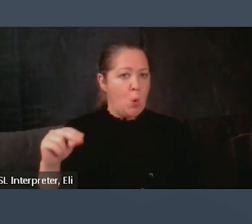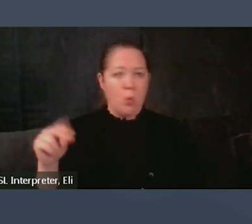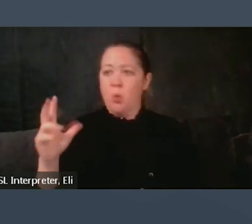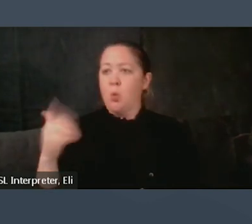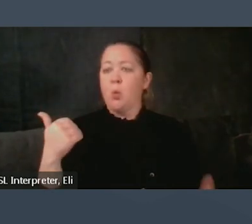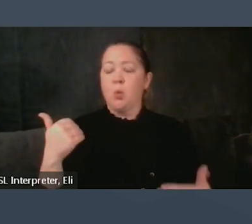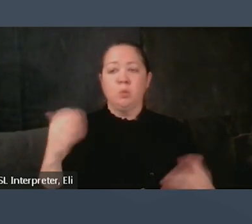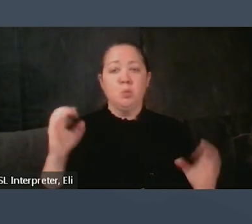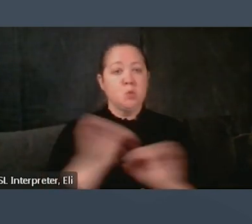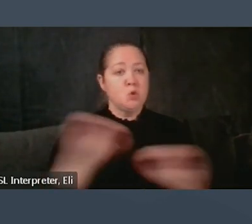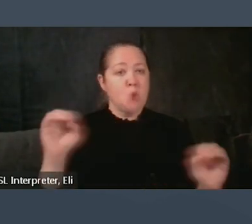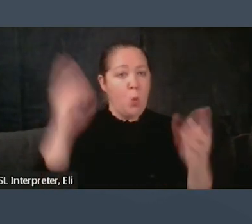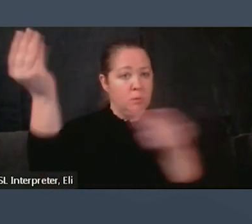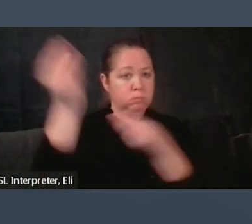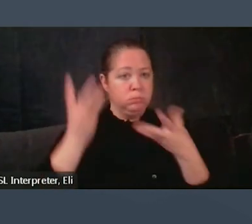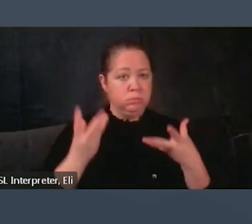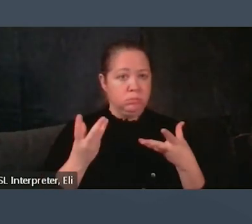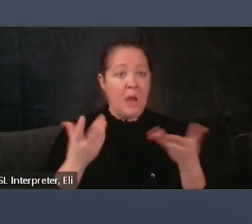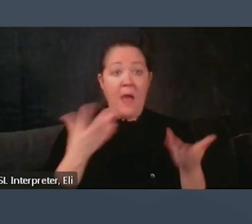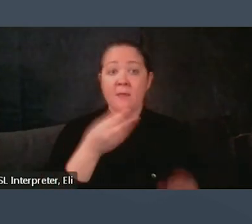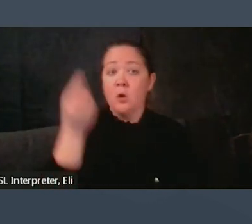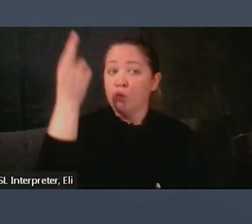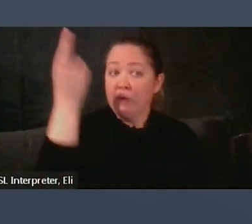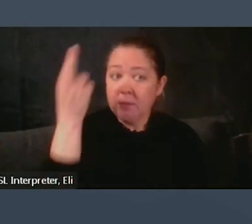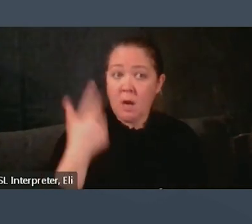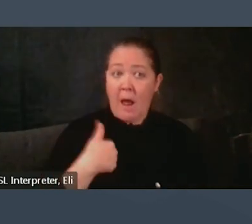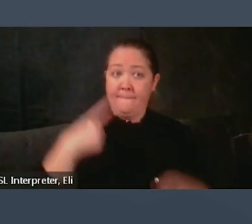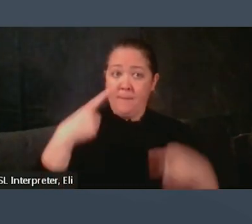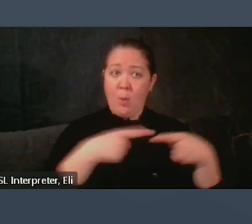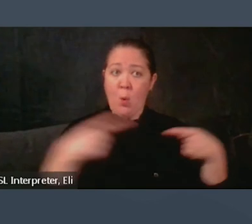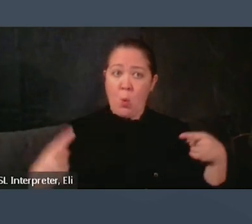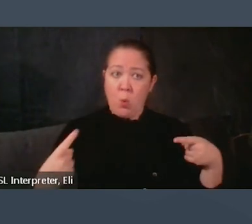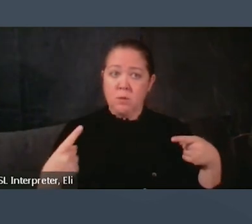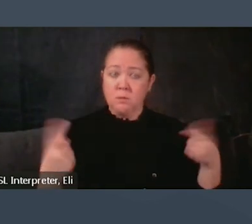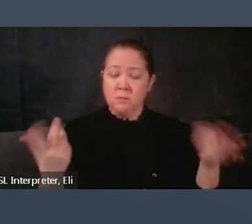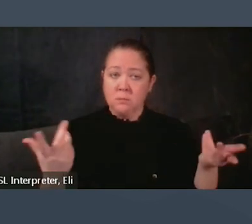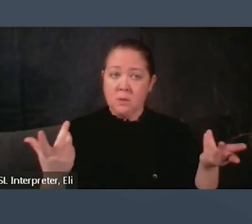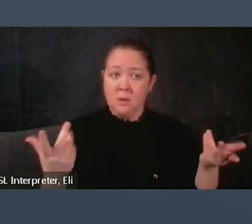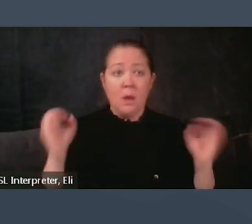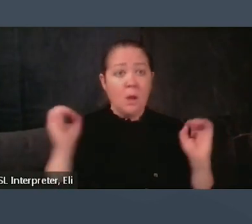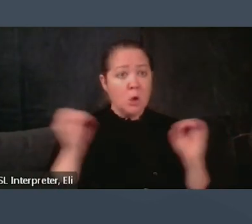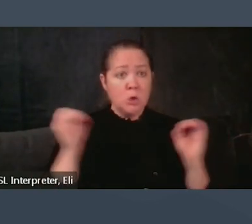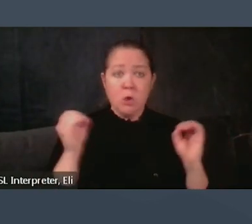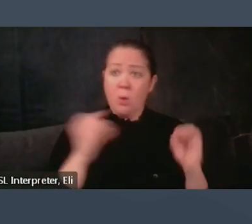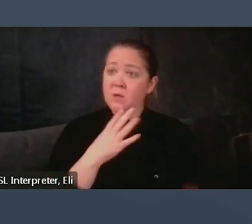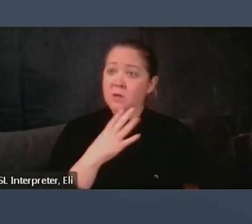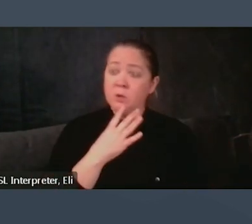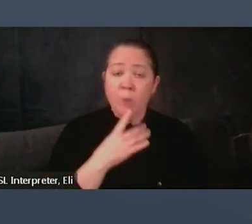And the reason why I'm opposed to the project is no one spoke about it, kids in the community,